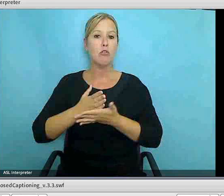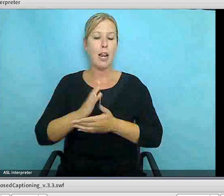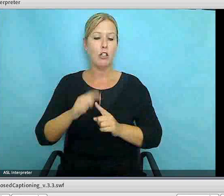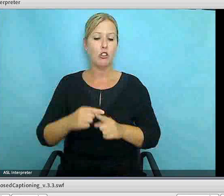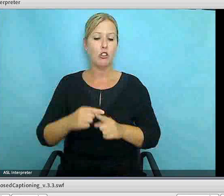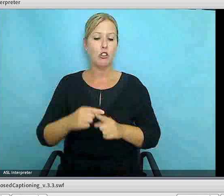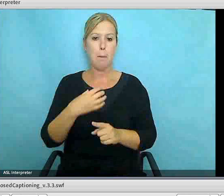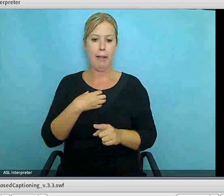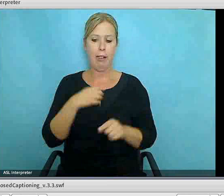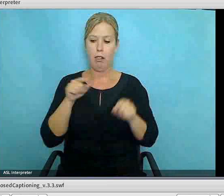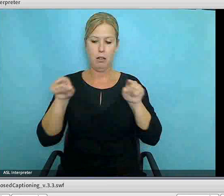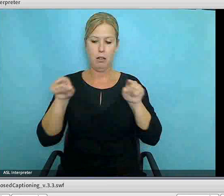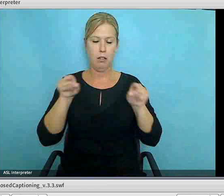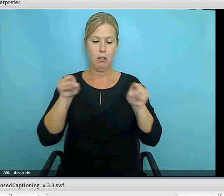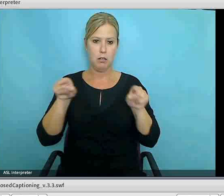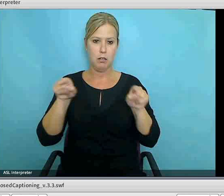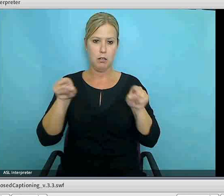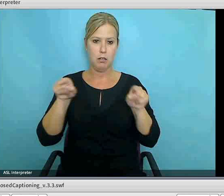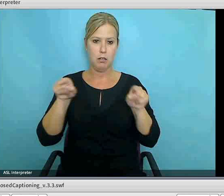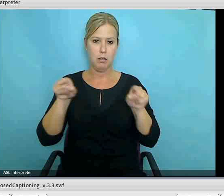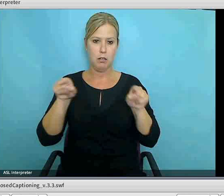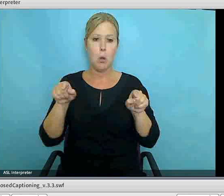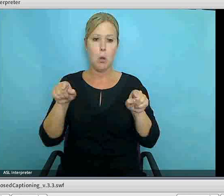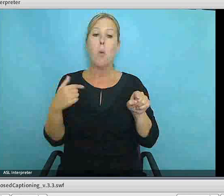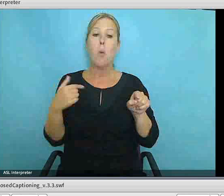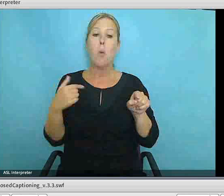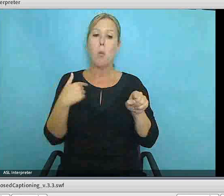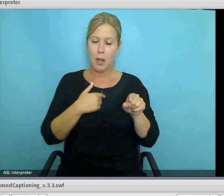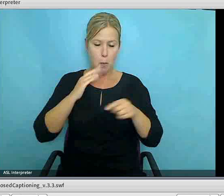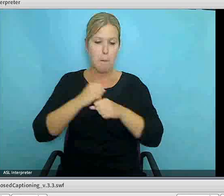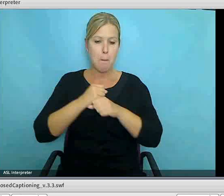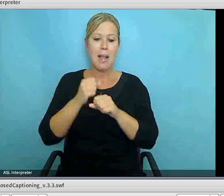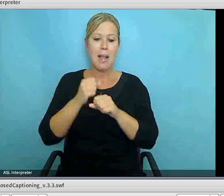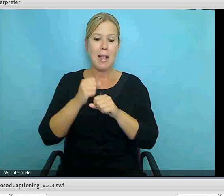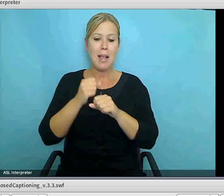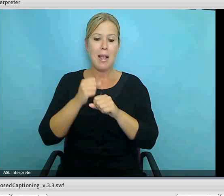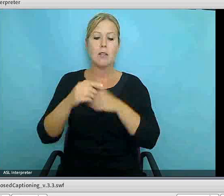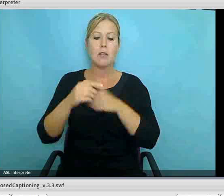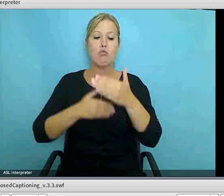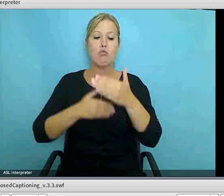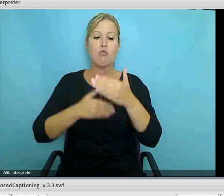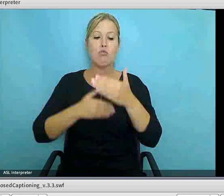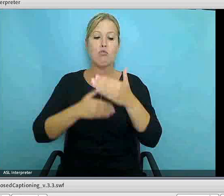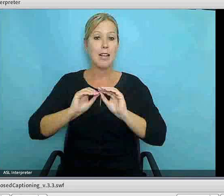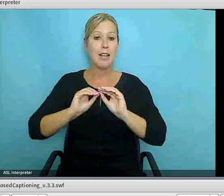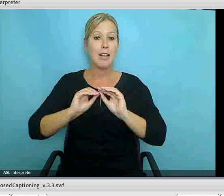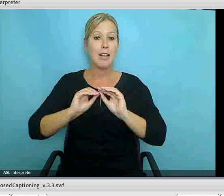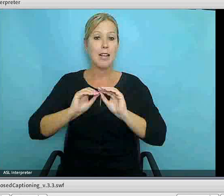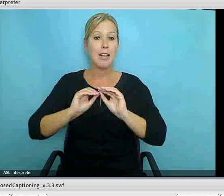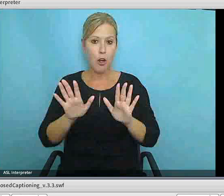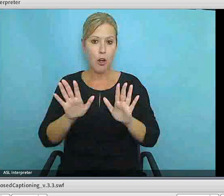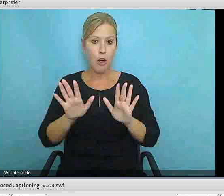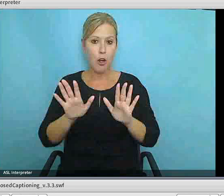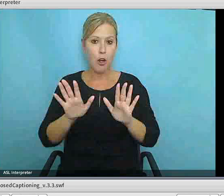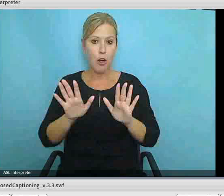the plans have to provide to members as they approve or deny specific services.